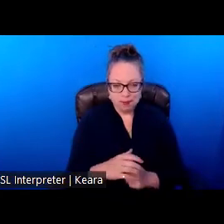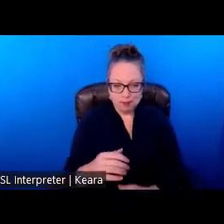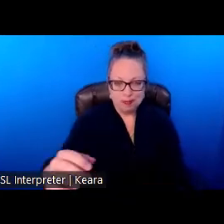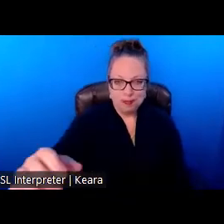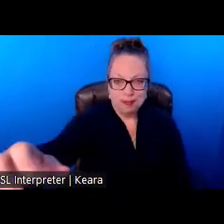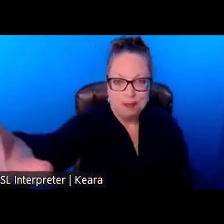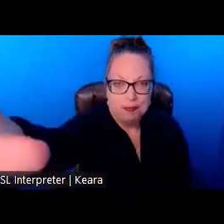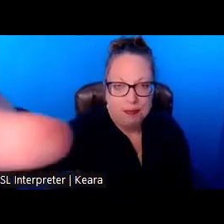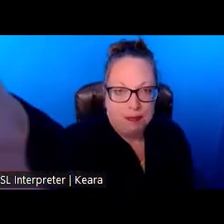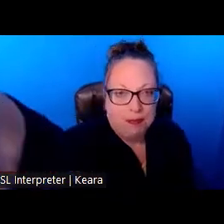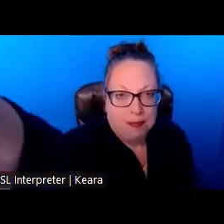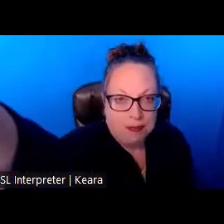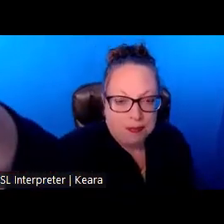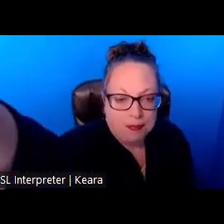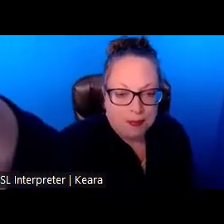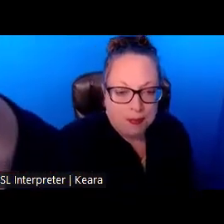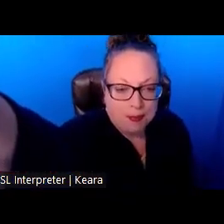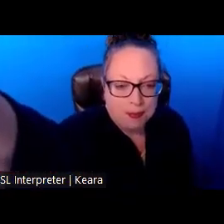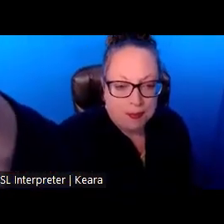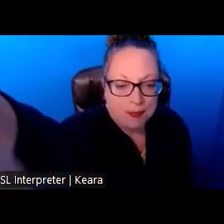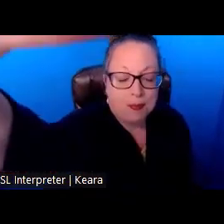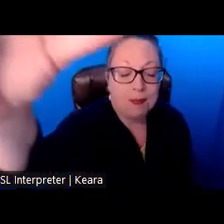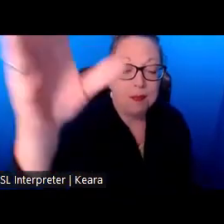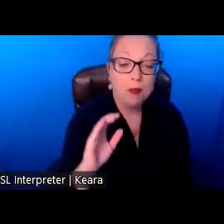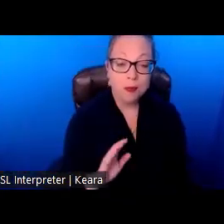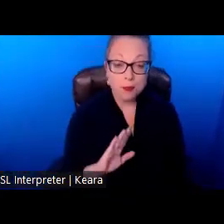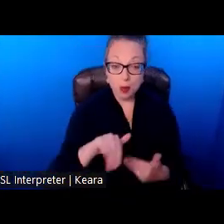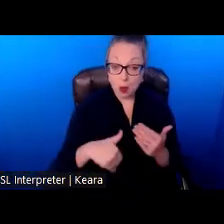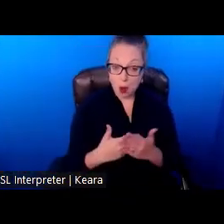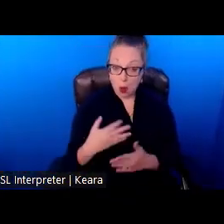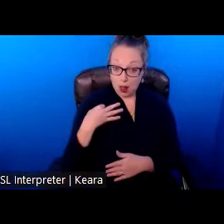All applicants, regardless of discipline, will be given space in the application to